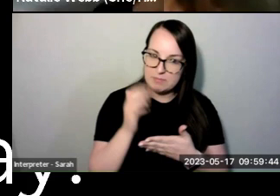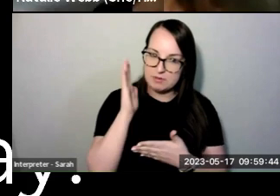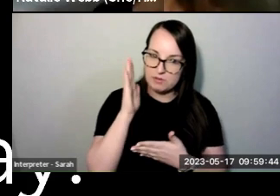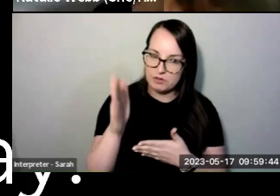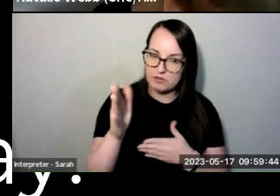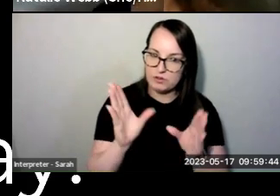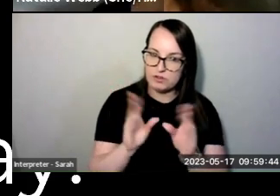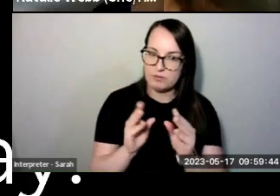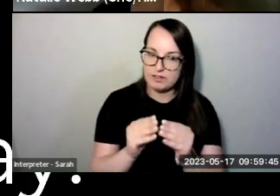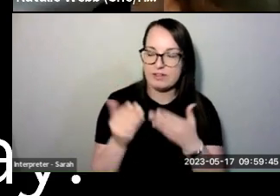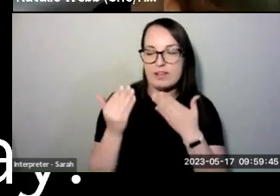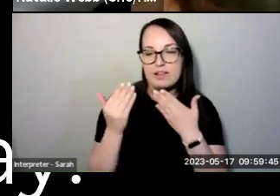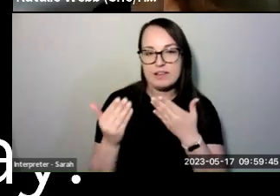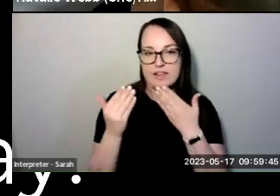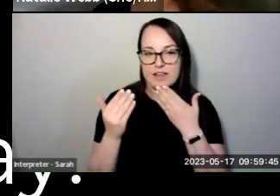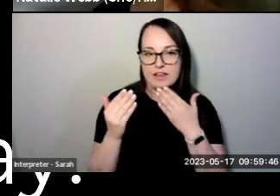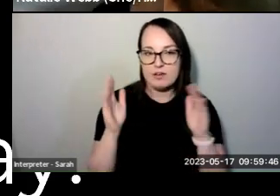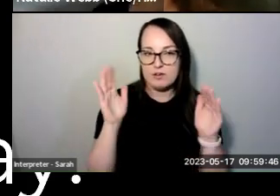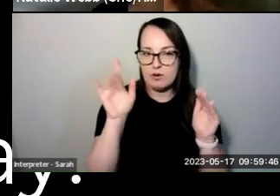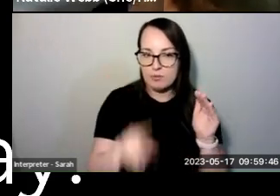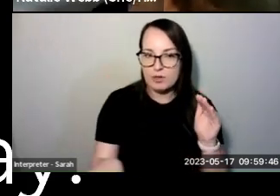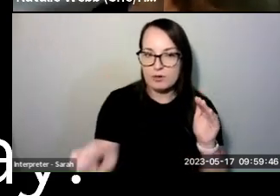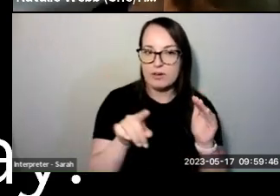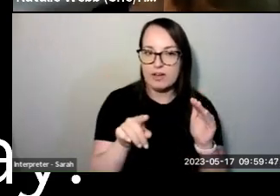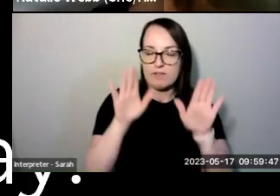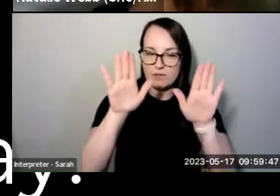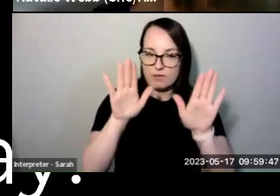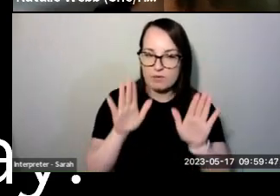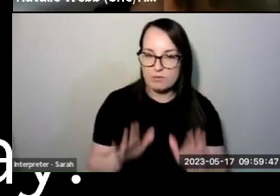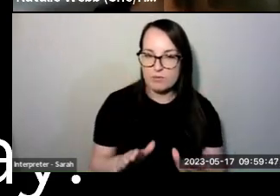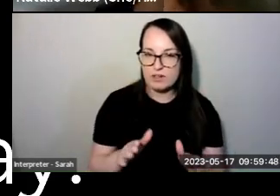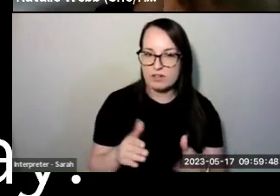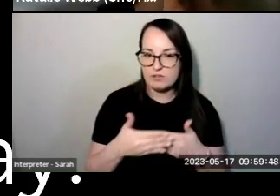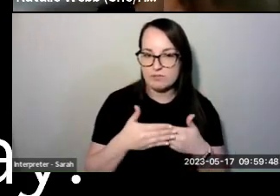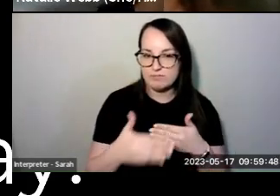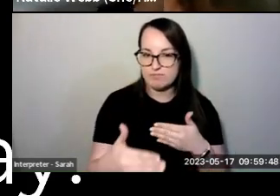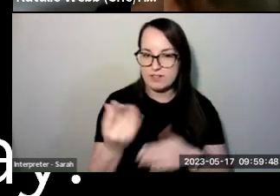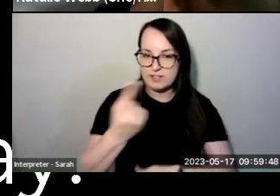It helps guide our work in the future. Thank you all so much. I hope you all have a wonderful rest